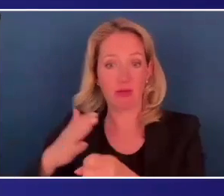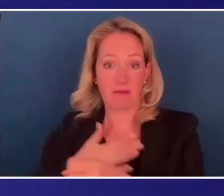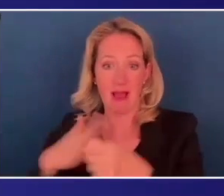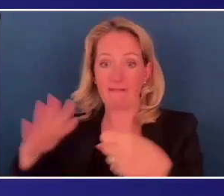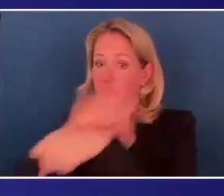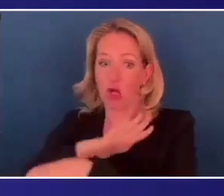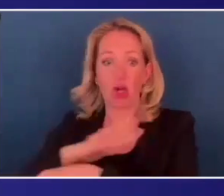While there, my undergraduate degree in mathematics, which I chose because was a highly employable field.